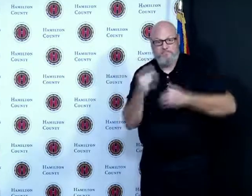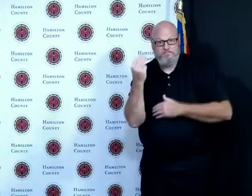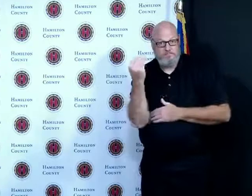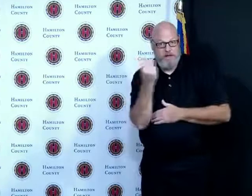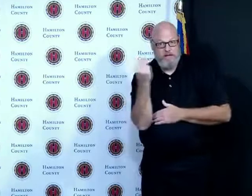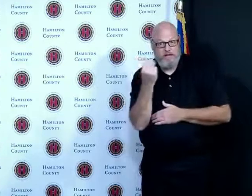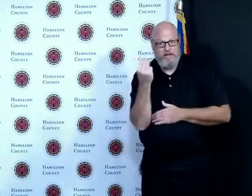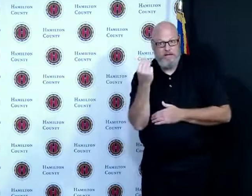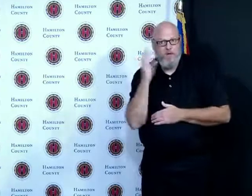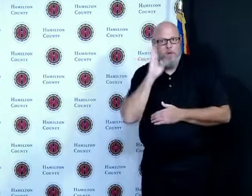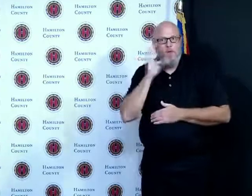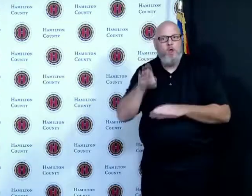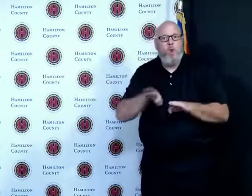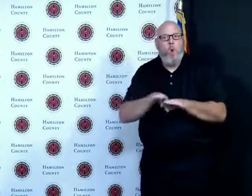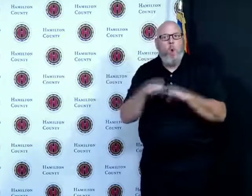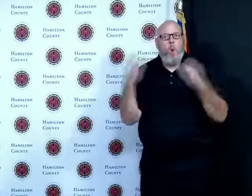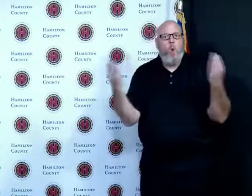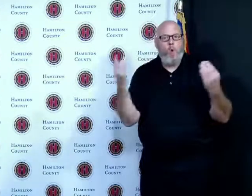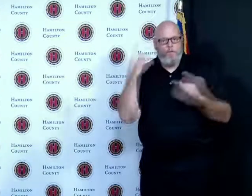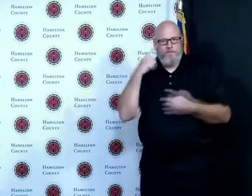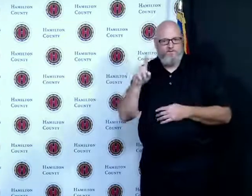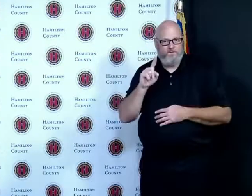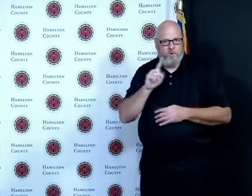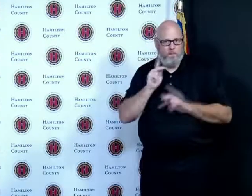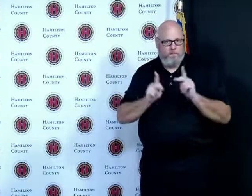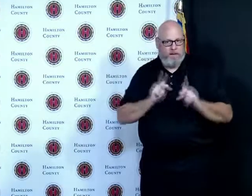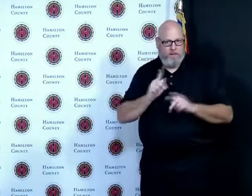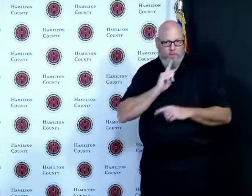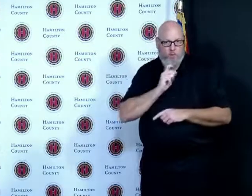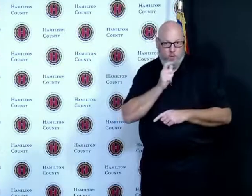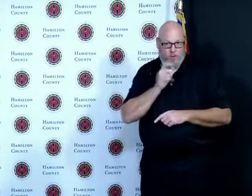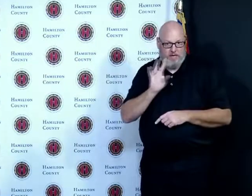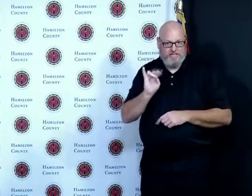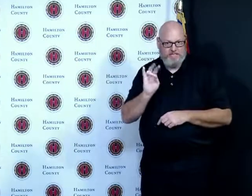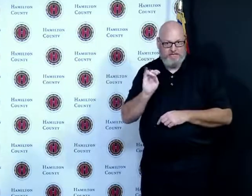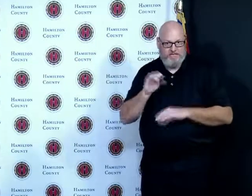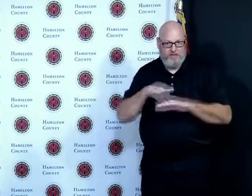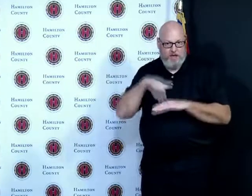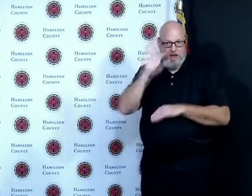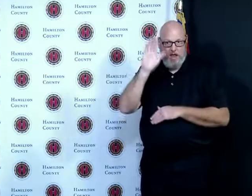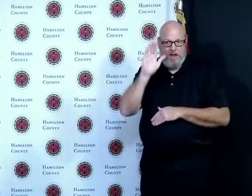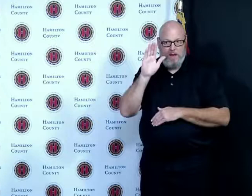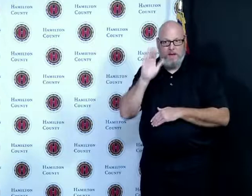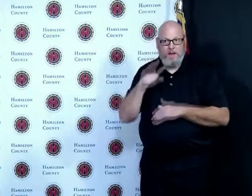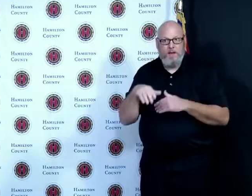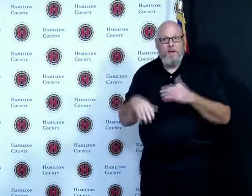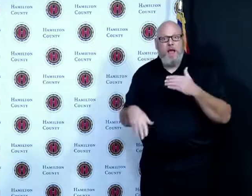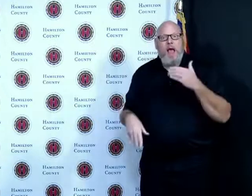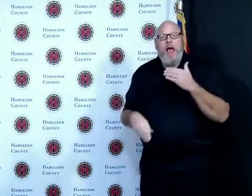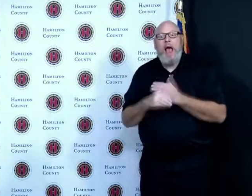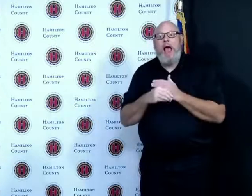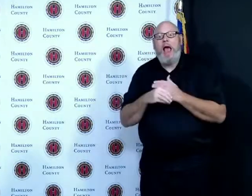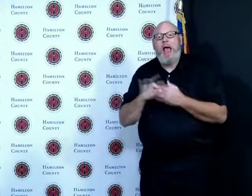County and then the following week 65 and older will be eligible and as said we've said before